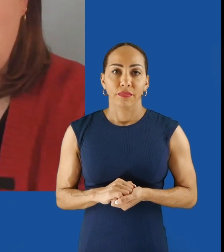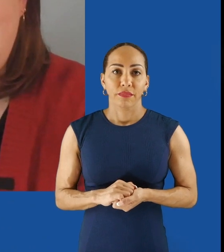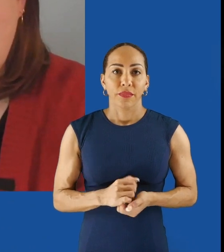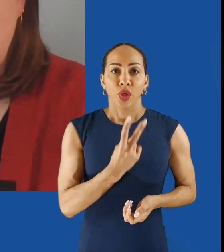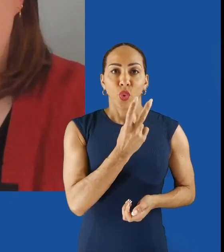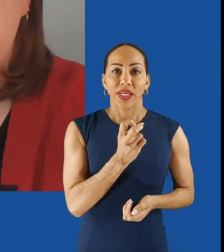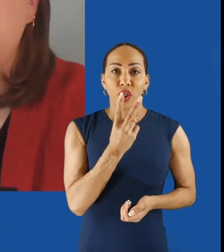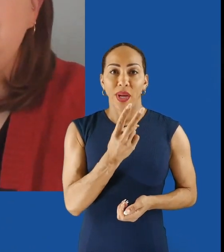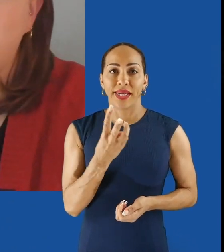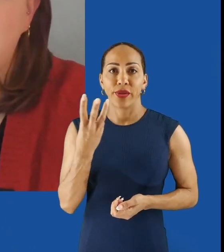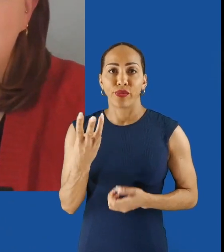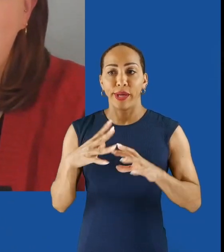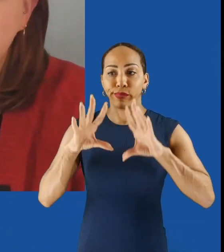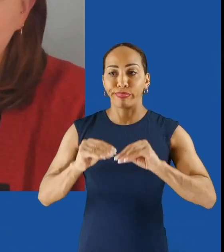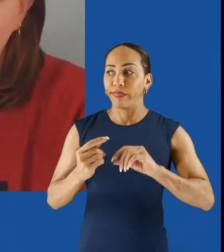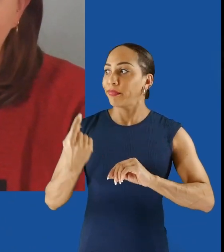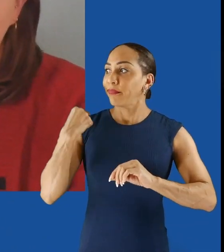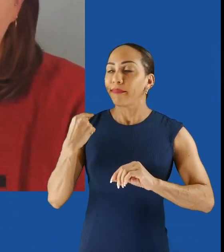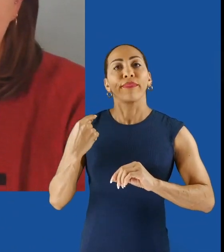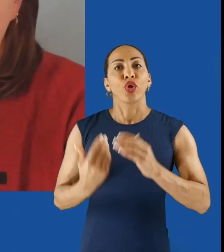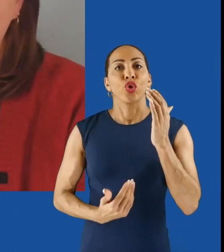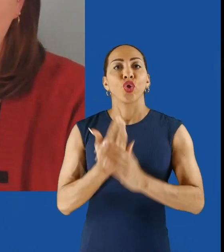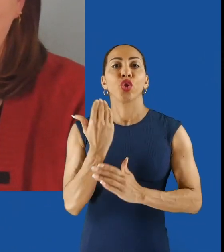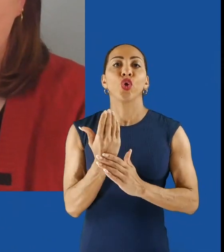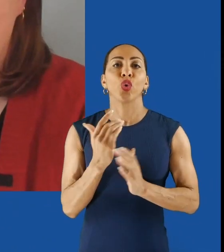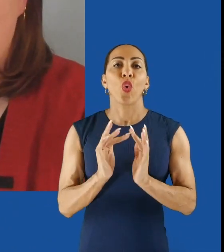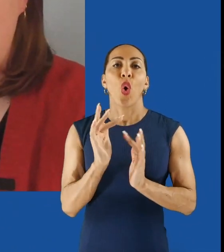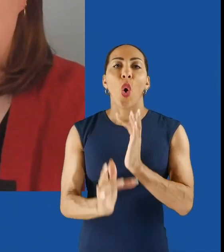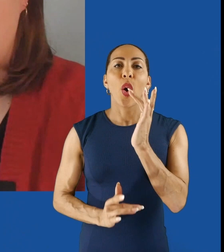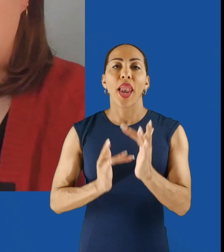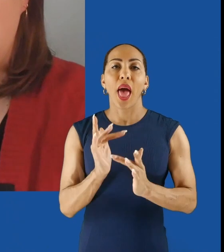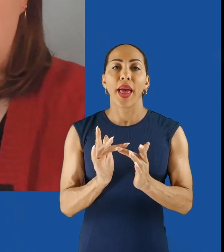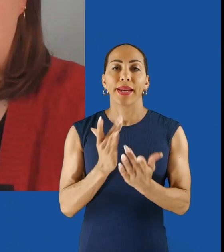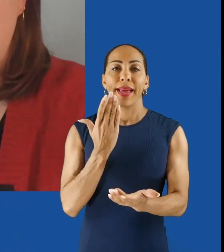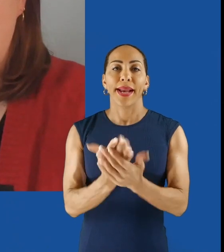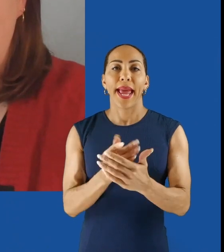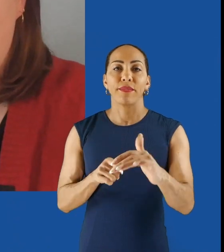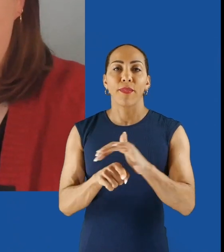At the end of 2023, Access to Work rolled out a new online claims portal so that you now have